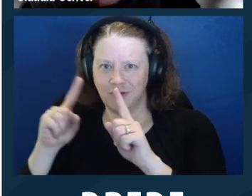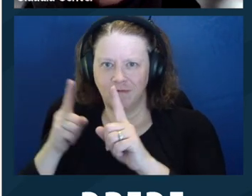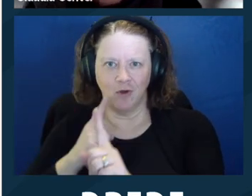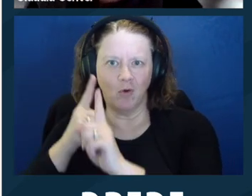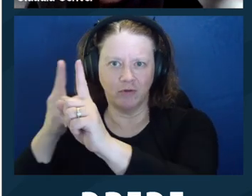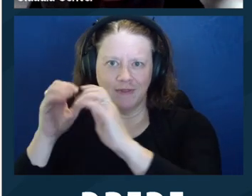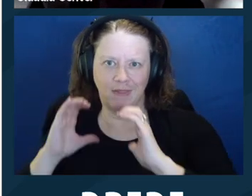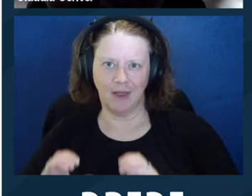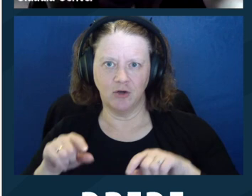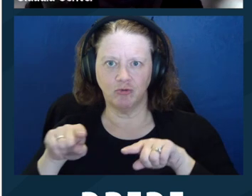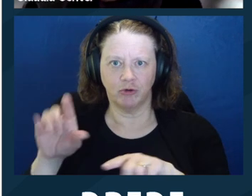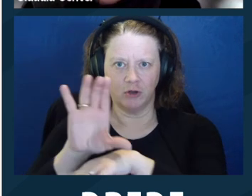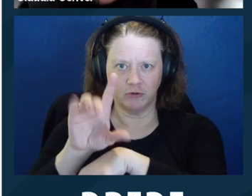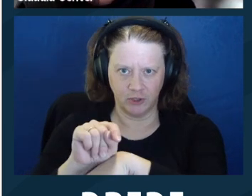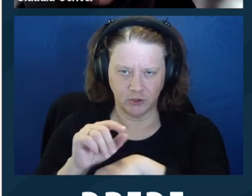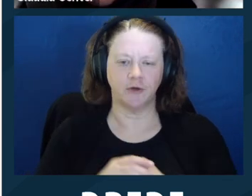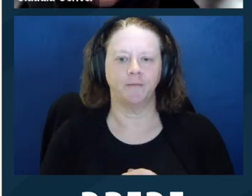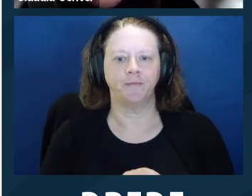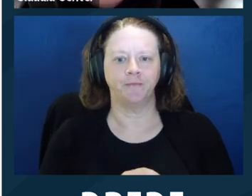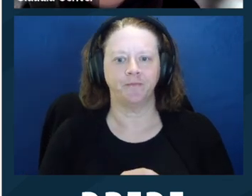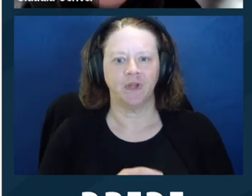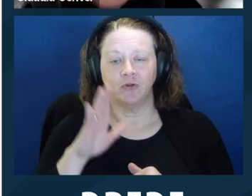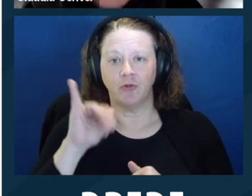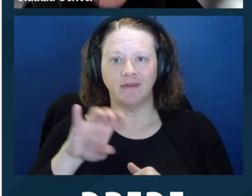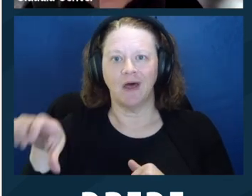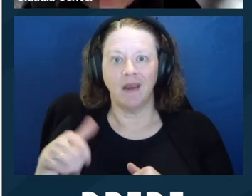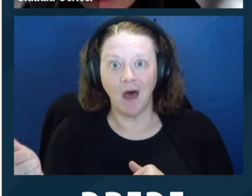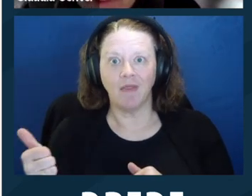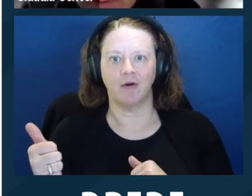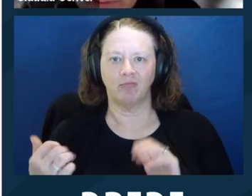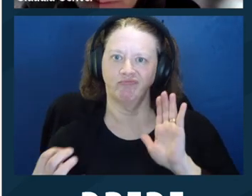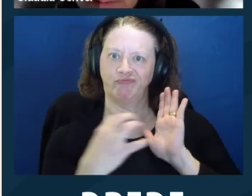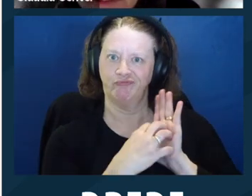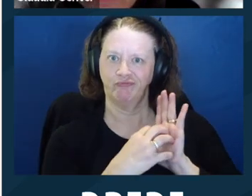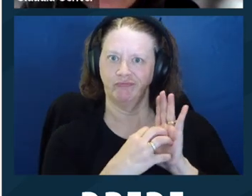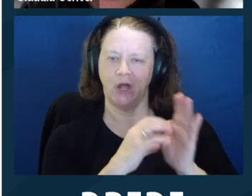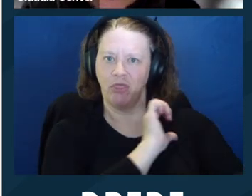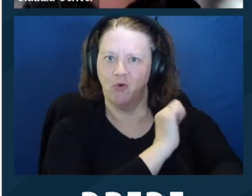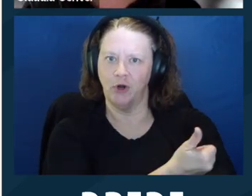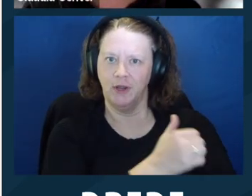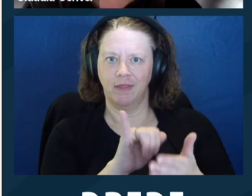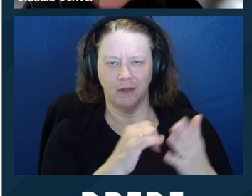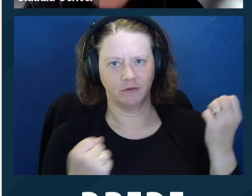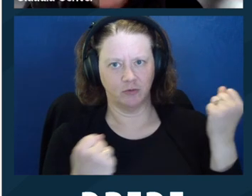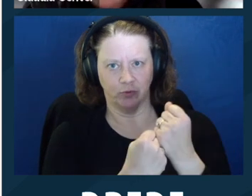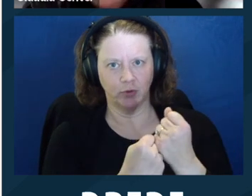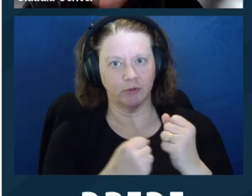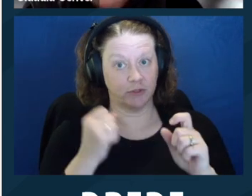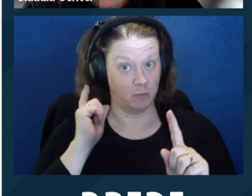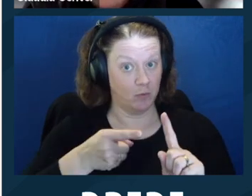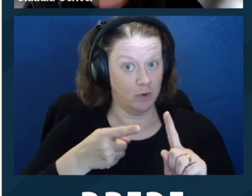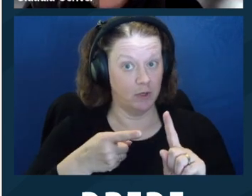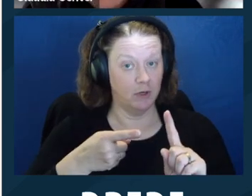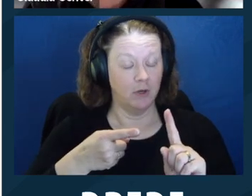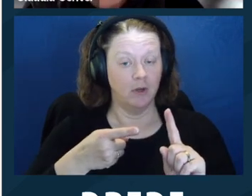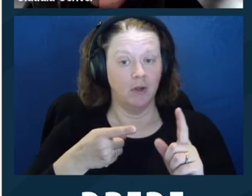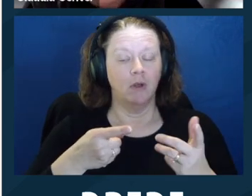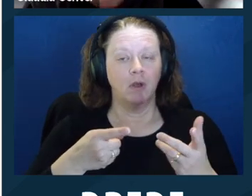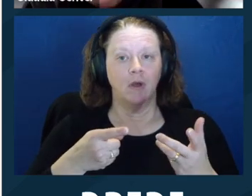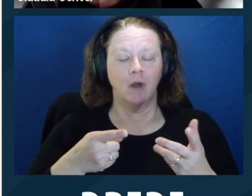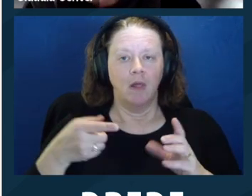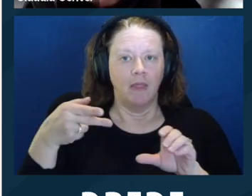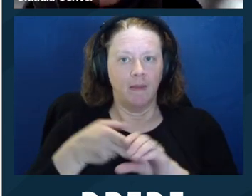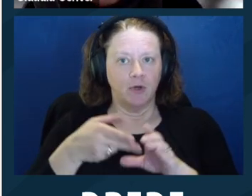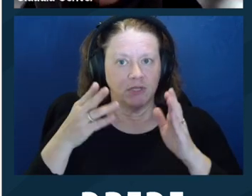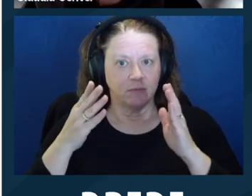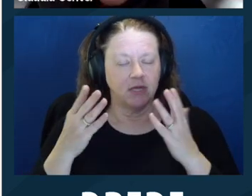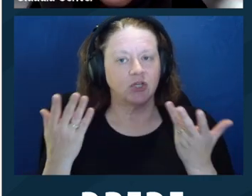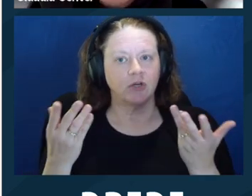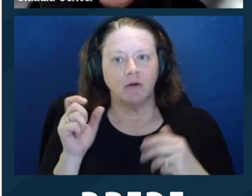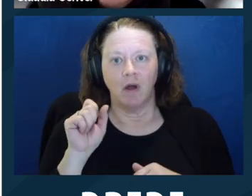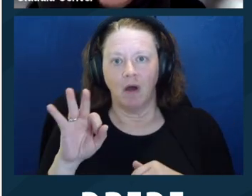the idea that the participation of a supporter, when it's either necessary or furthers the